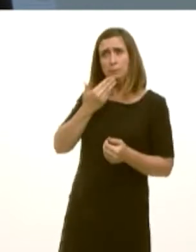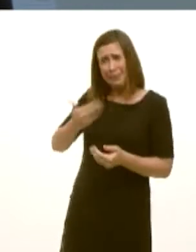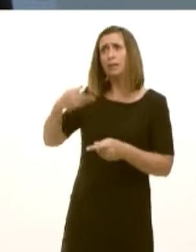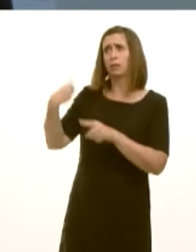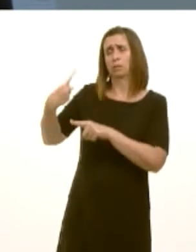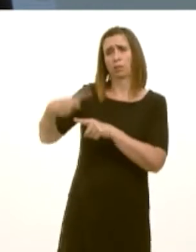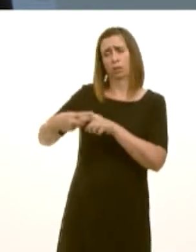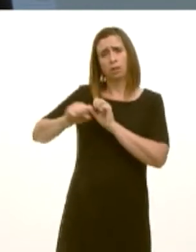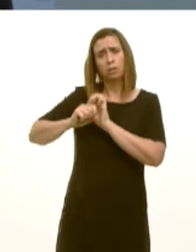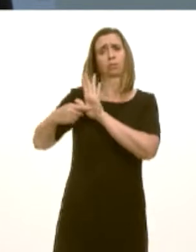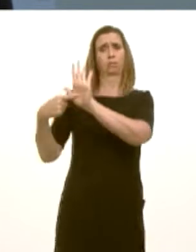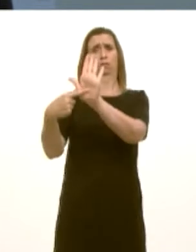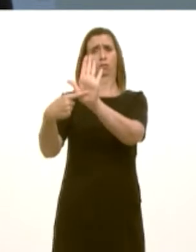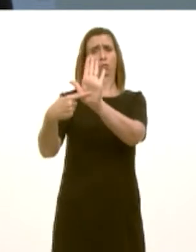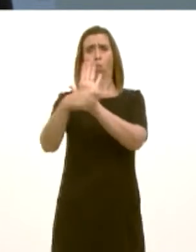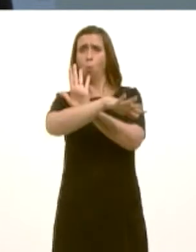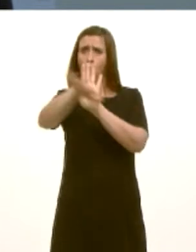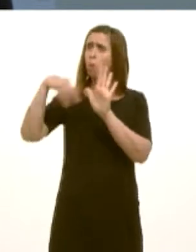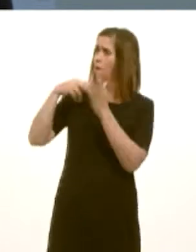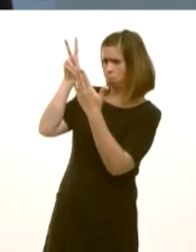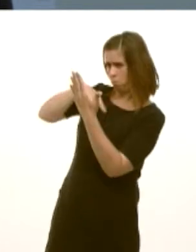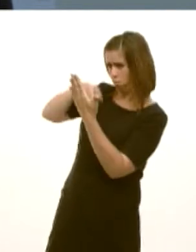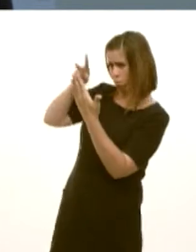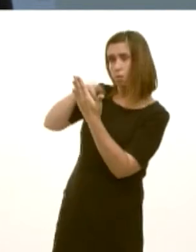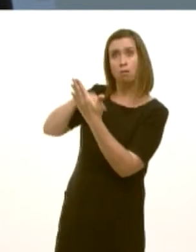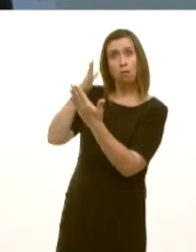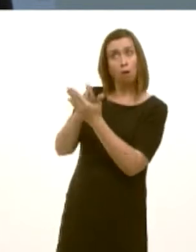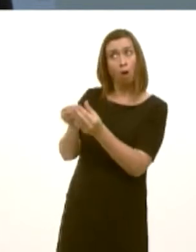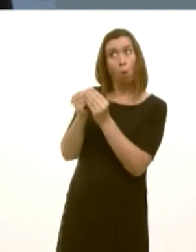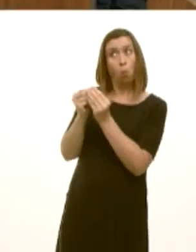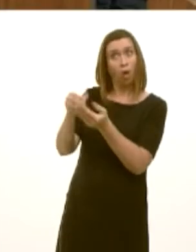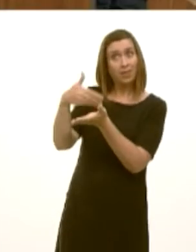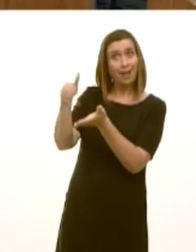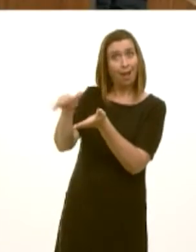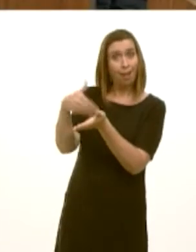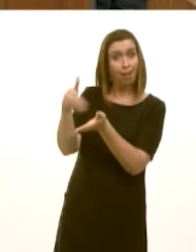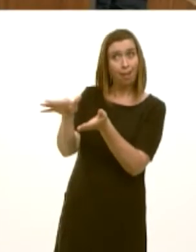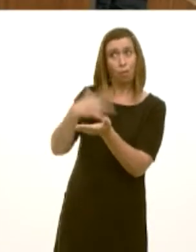so that we can see exactly whether the taxpayer did get fair value for money on these land sales?